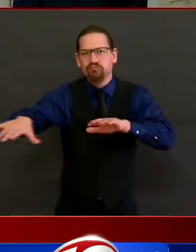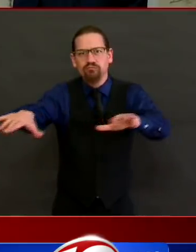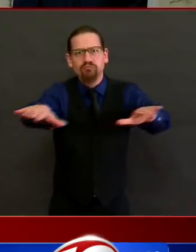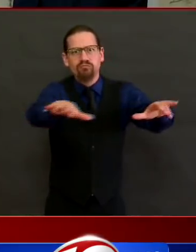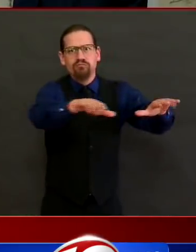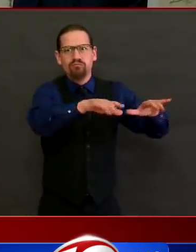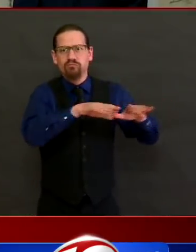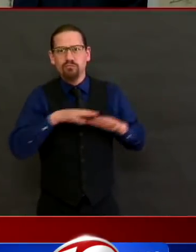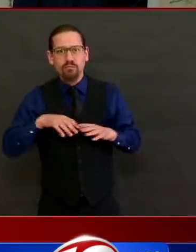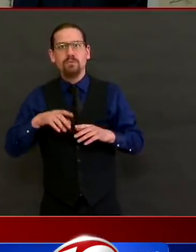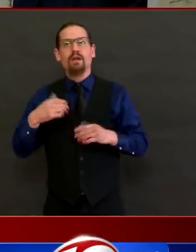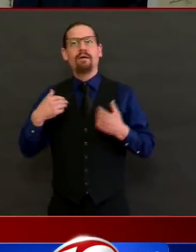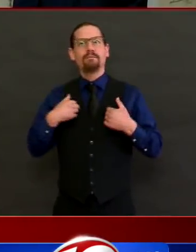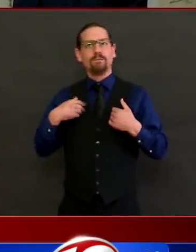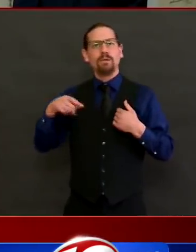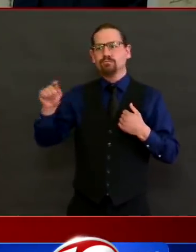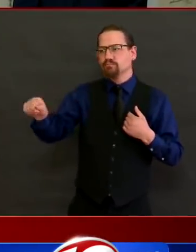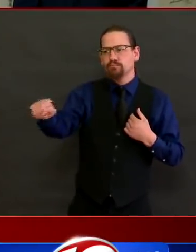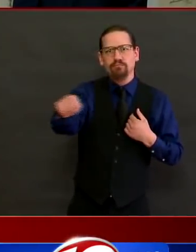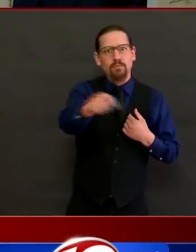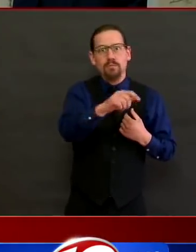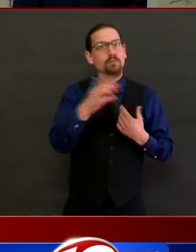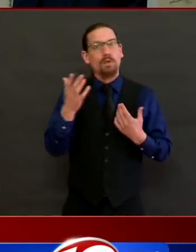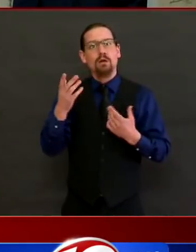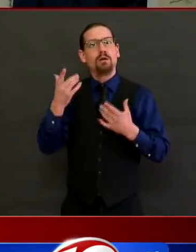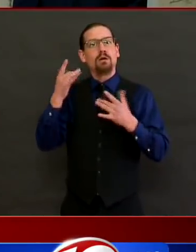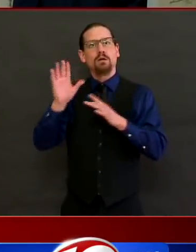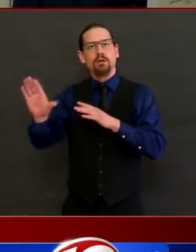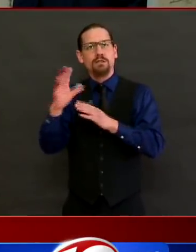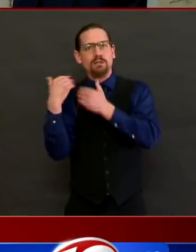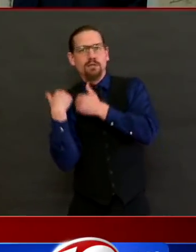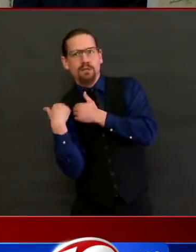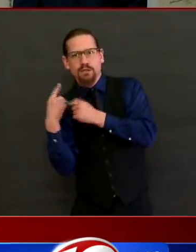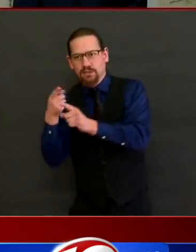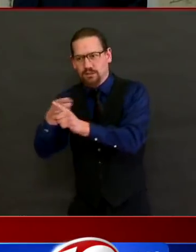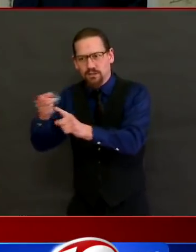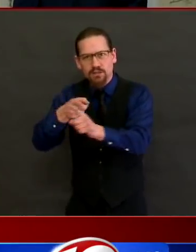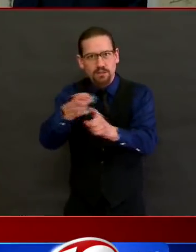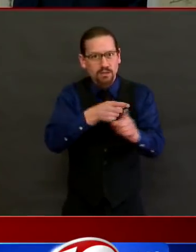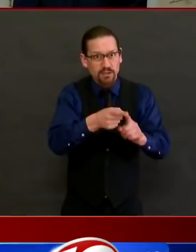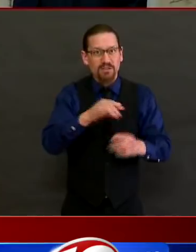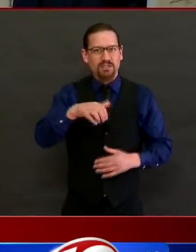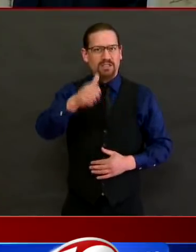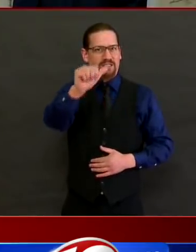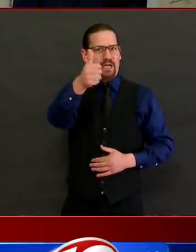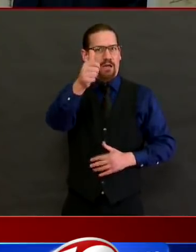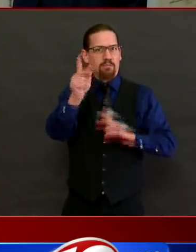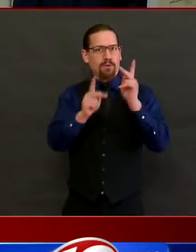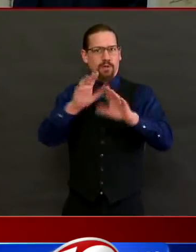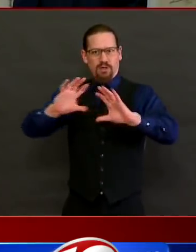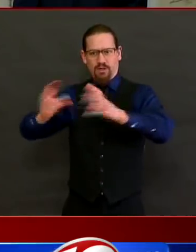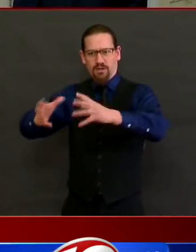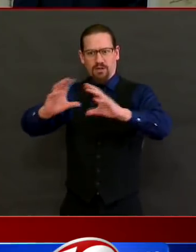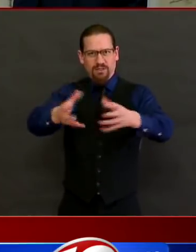OUR BEST AS A TEAM TO MAKE SURE THAT WE ARE DOING THE BEST JOB WE CAN FOR YOU. I HAVE PUT TOGETHER A TEAM.